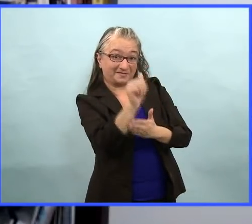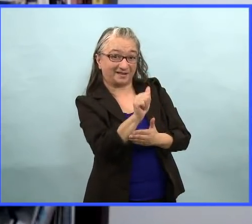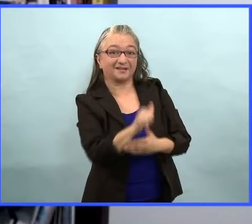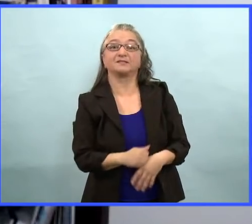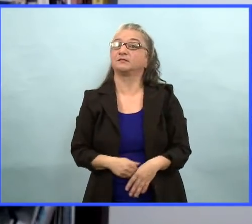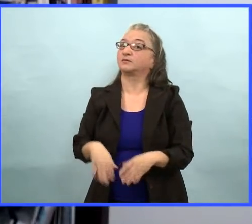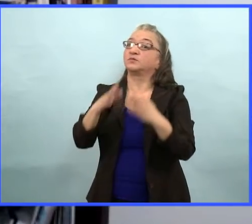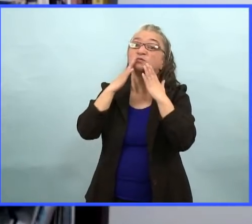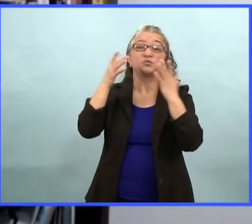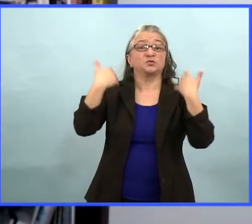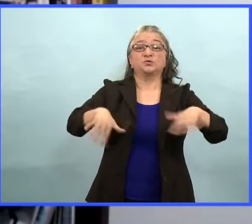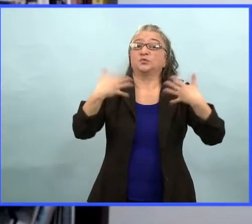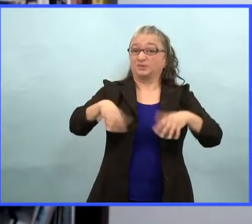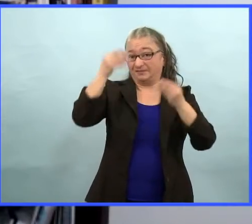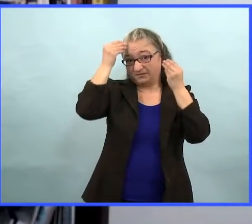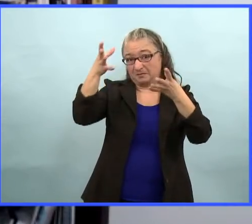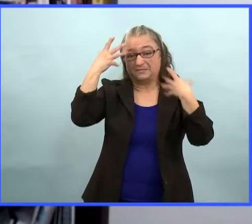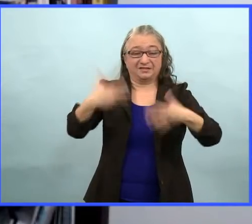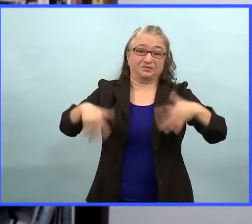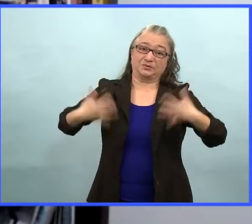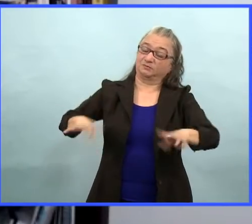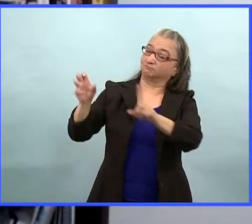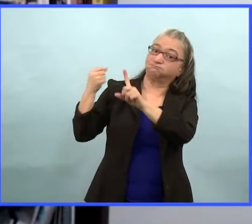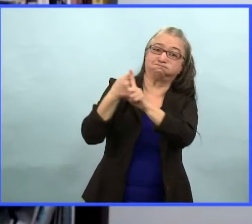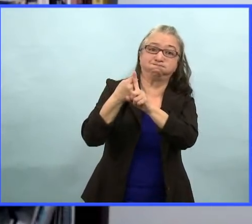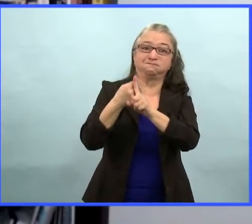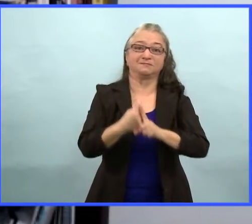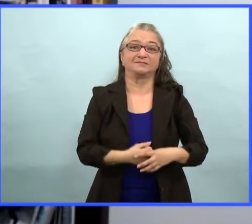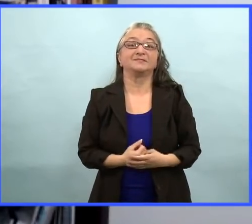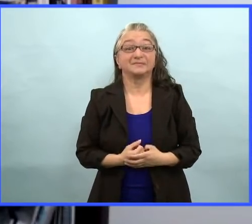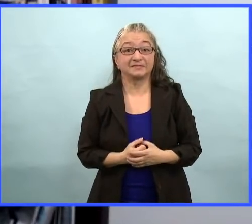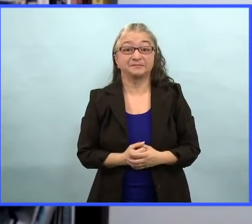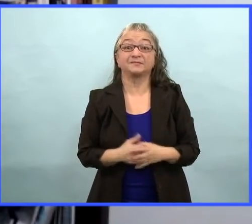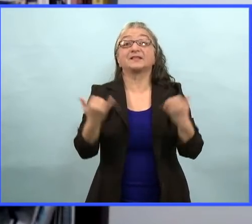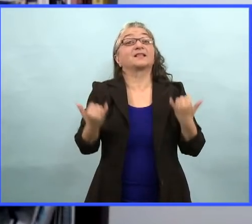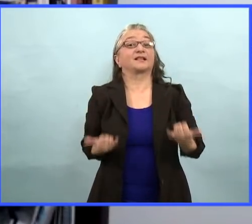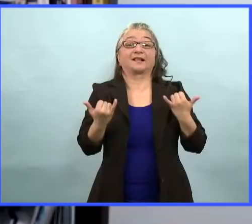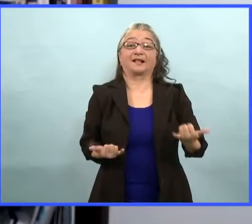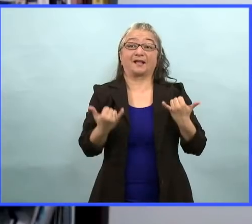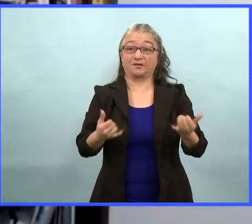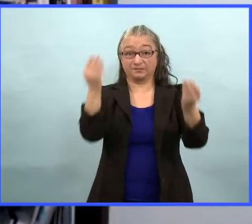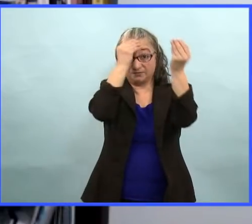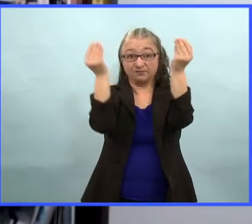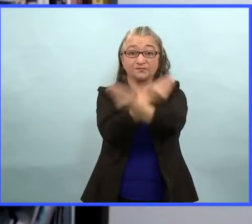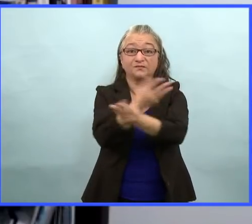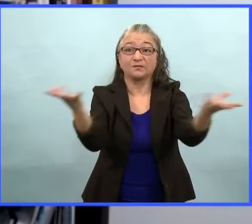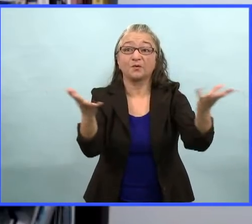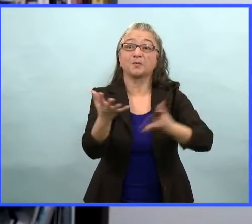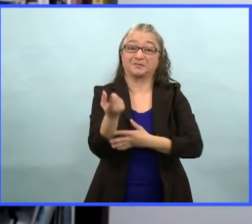time to share it today i would like to share some of the latest guidance from the national advisory